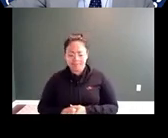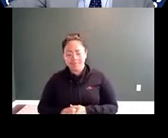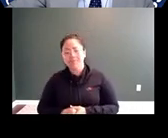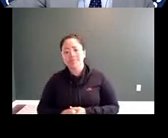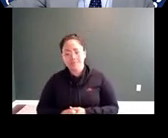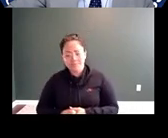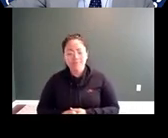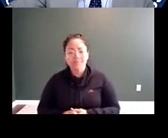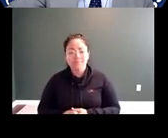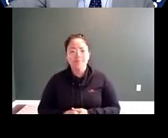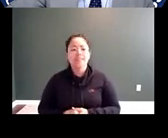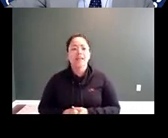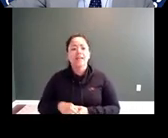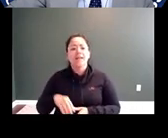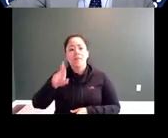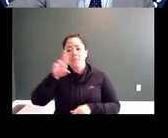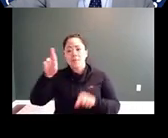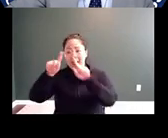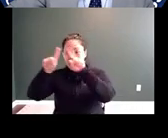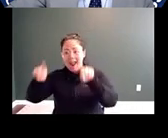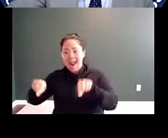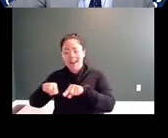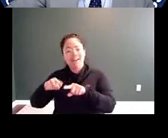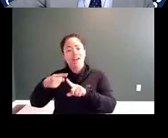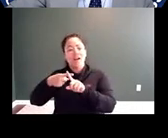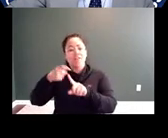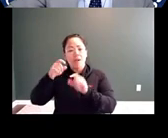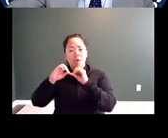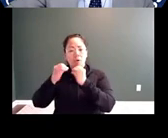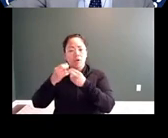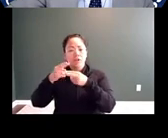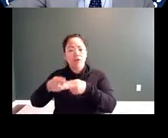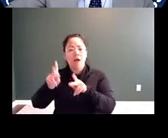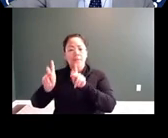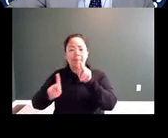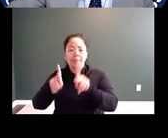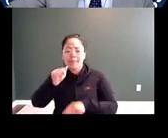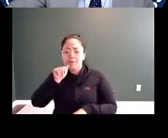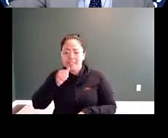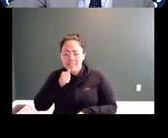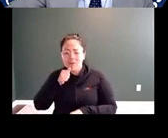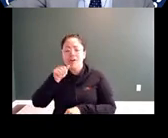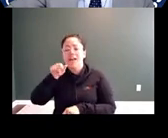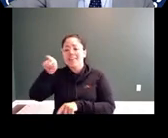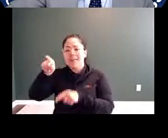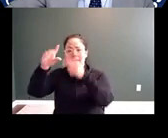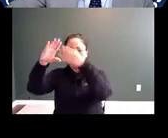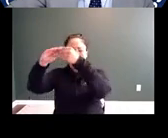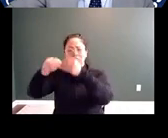And on the right is a mantra from an organization called The People's Supper. They have a really robust website resources